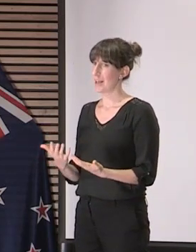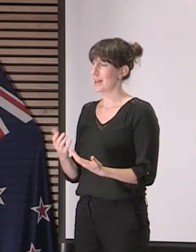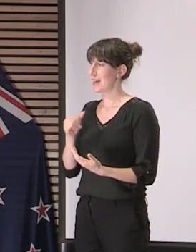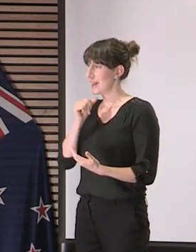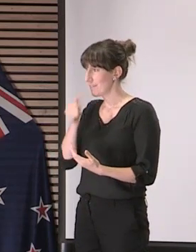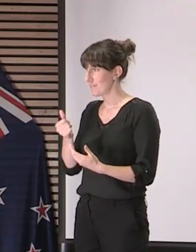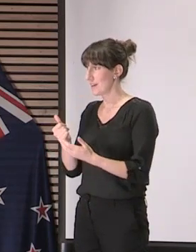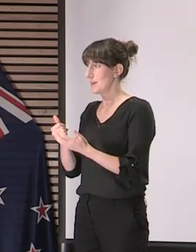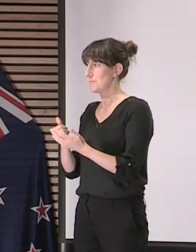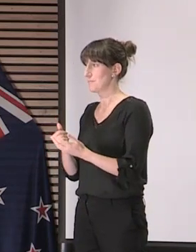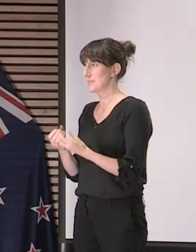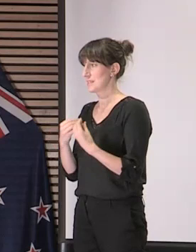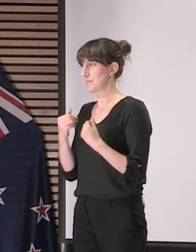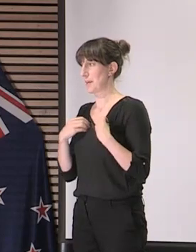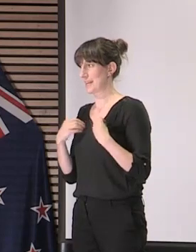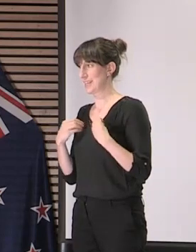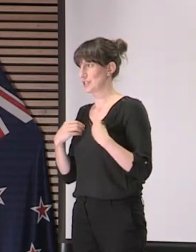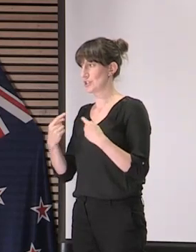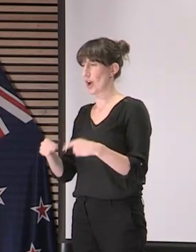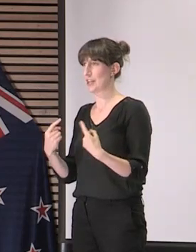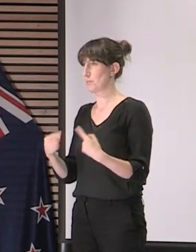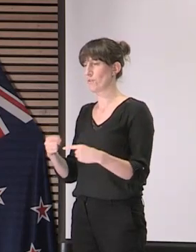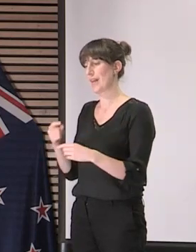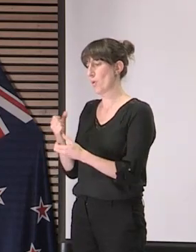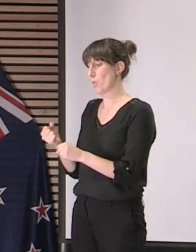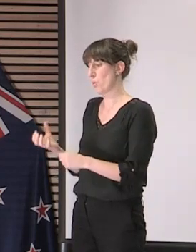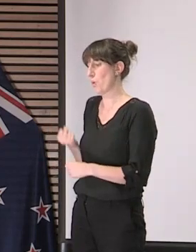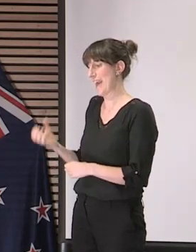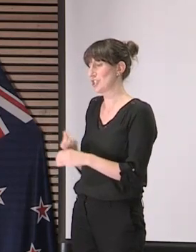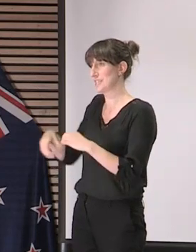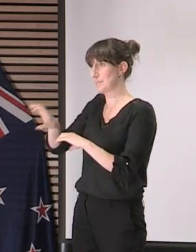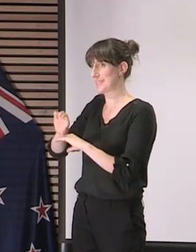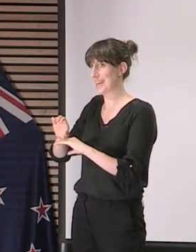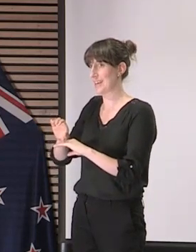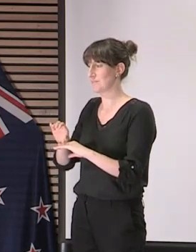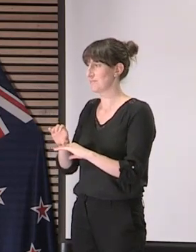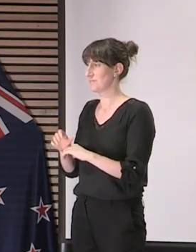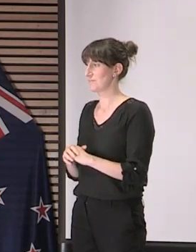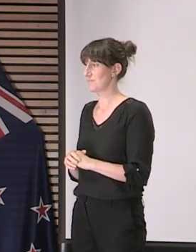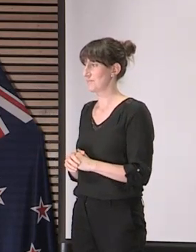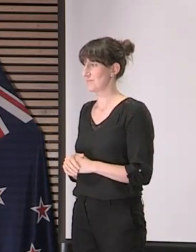parental contributions will make up less than 30%, that means they won't be eligible for the wage subsidy, but in